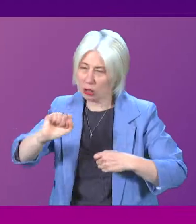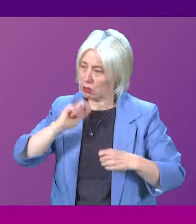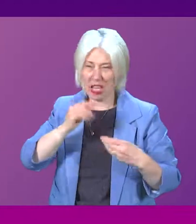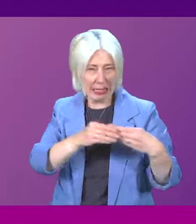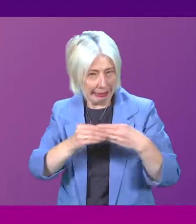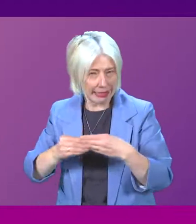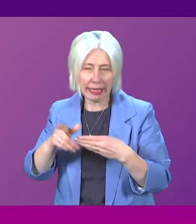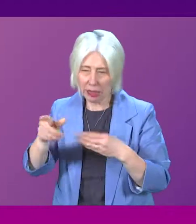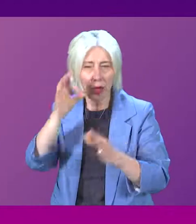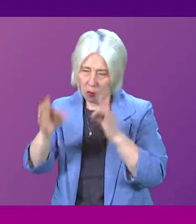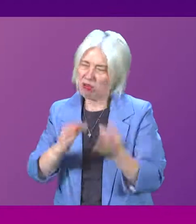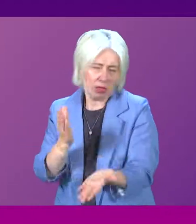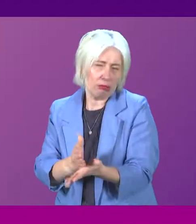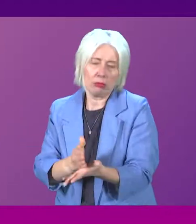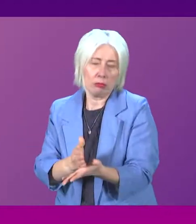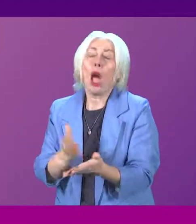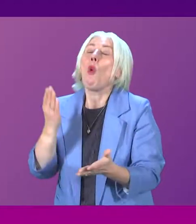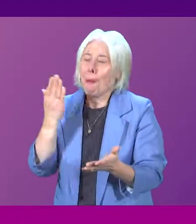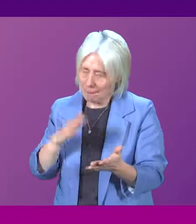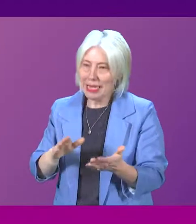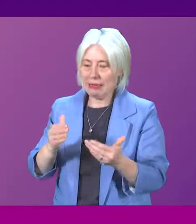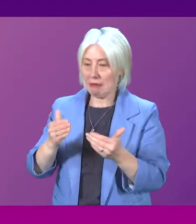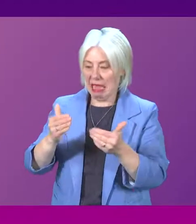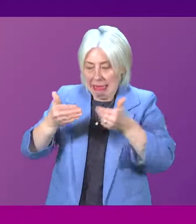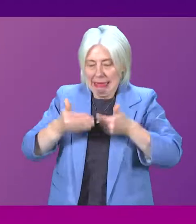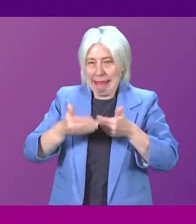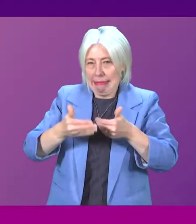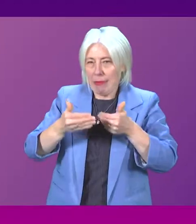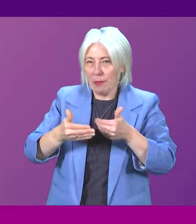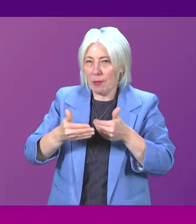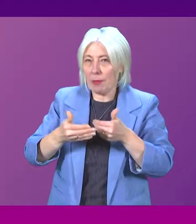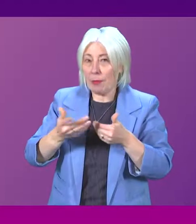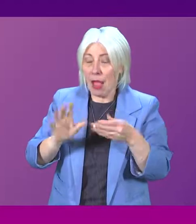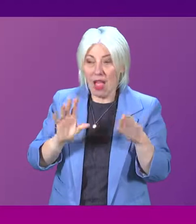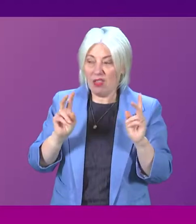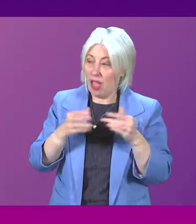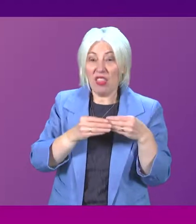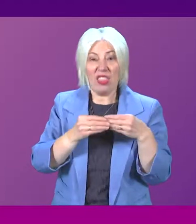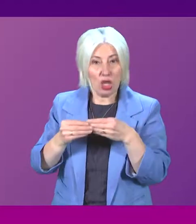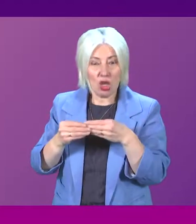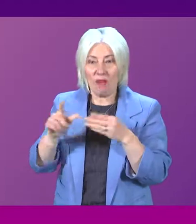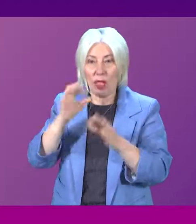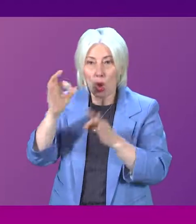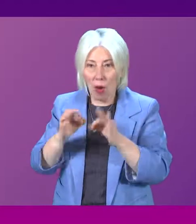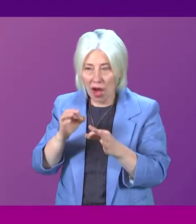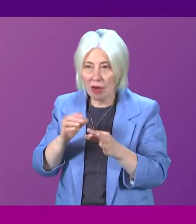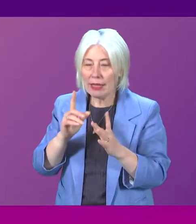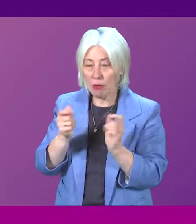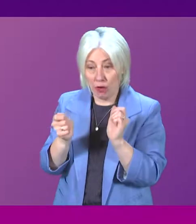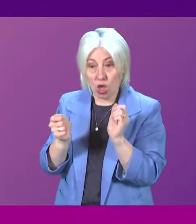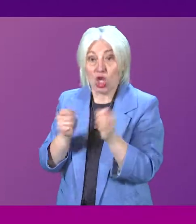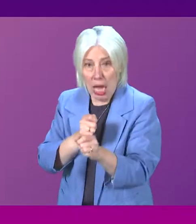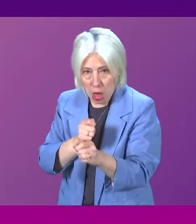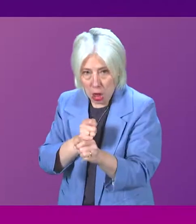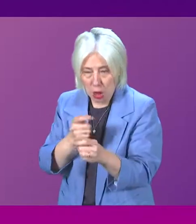We have had a period when leadership of the inquiry has required to be changed.